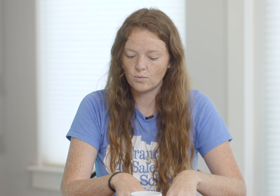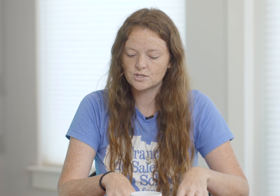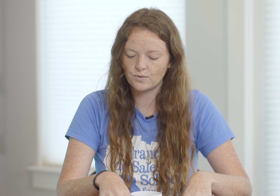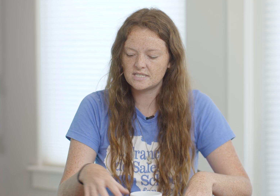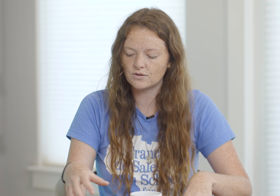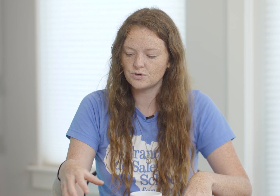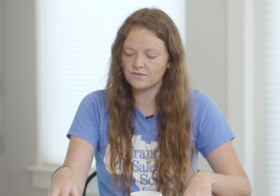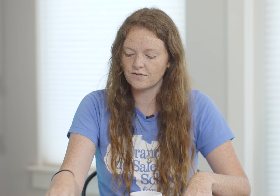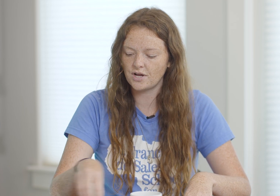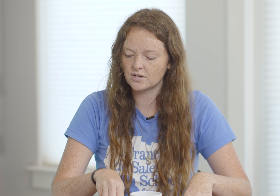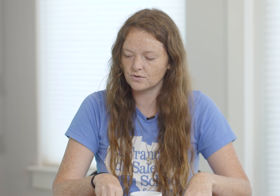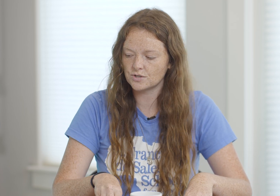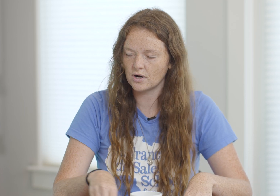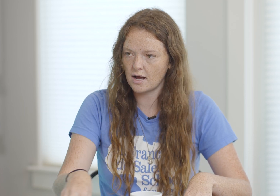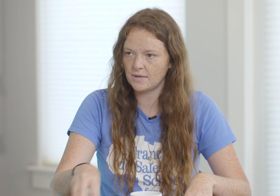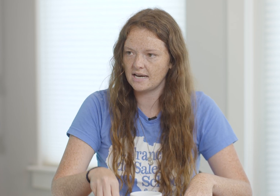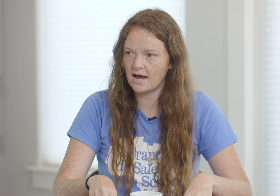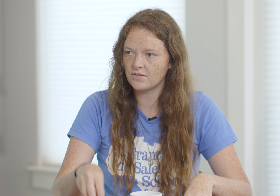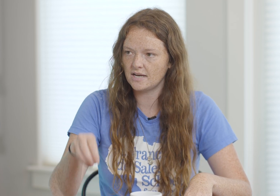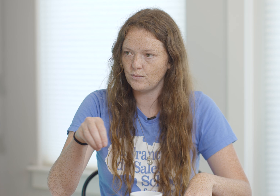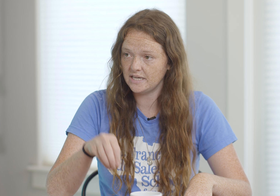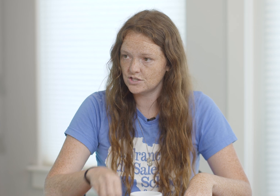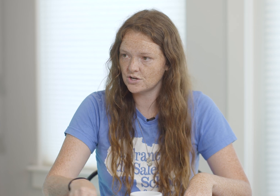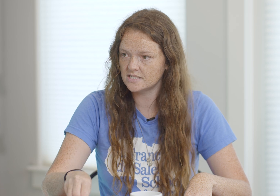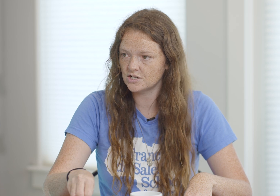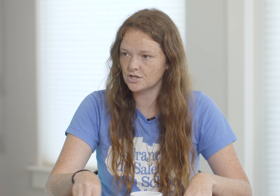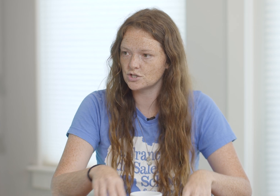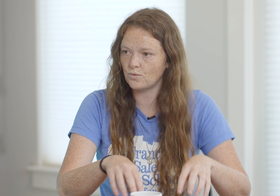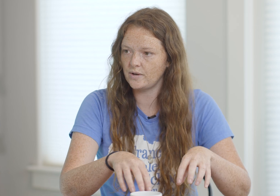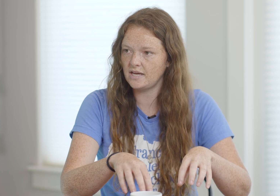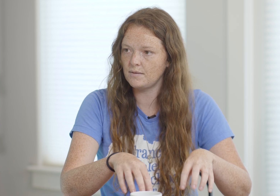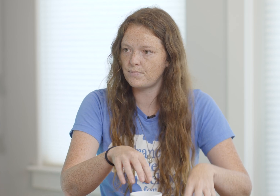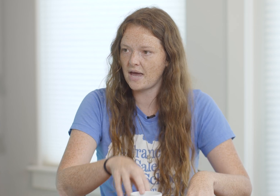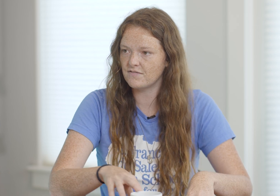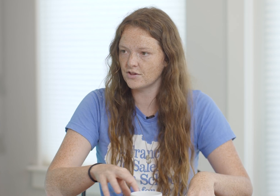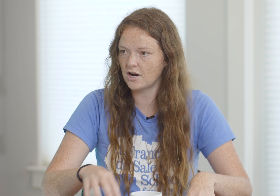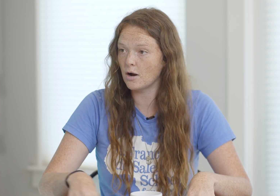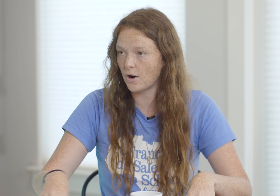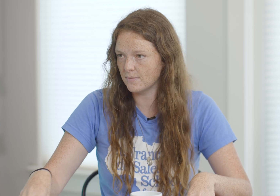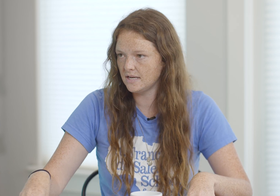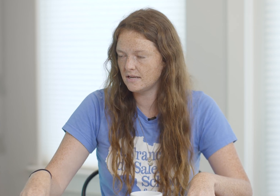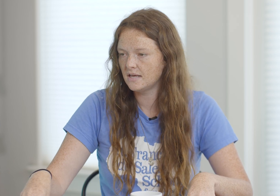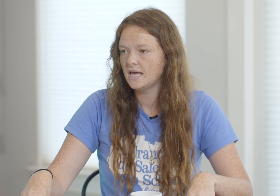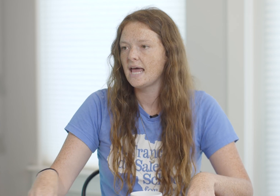So we still do it for young adults who are coming in now that we need to transition. So we pay for their apartment